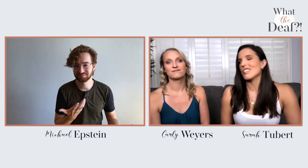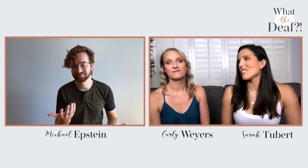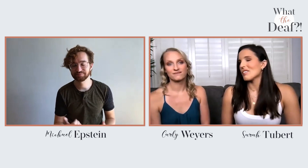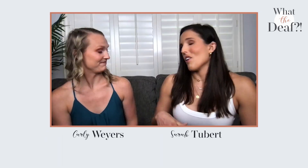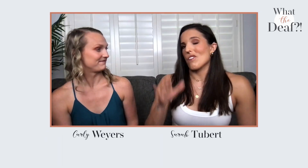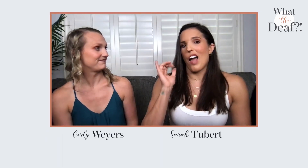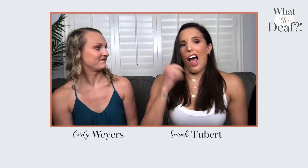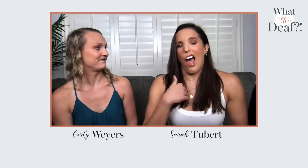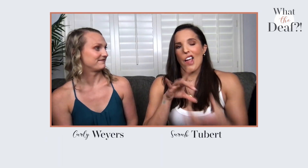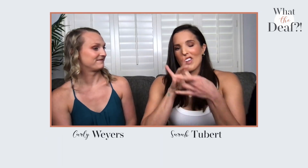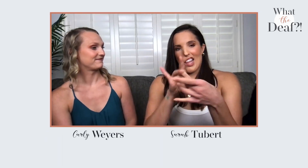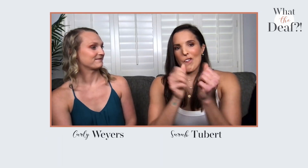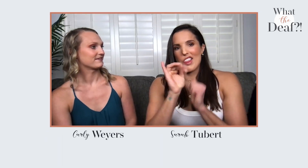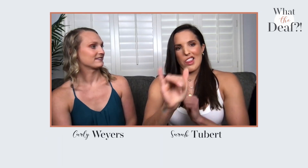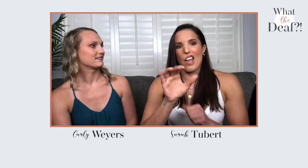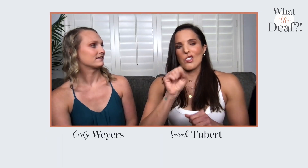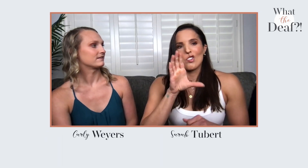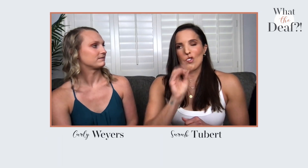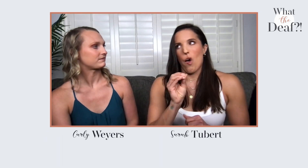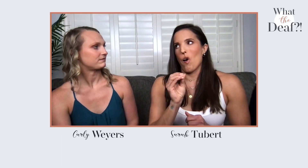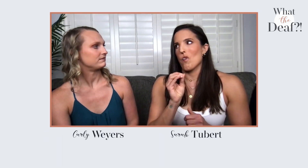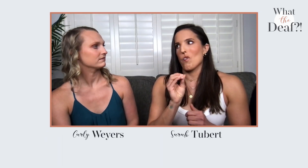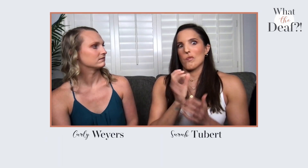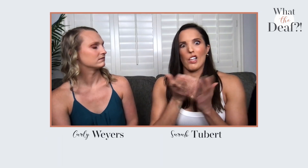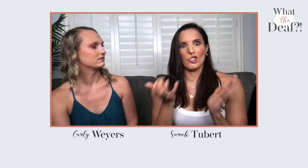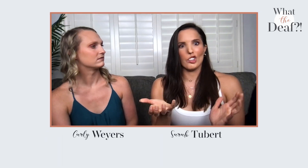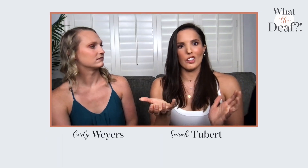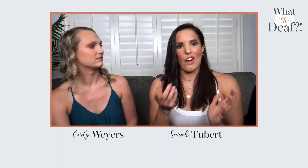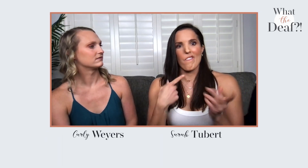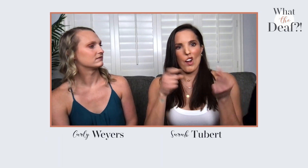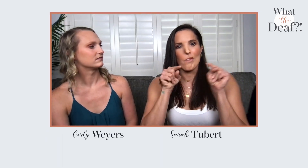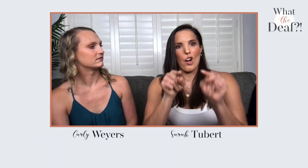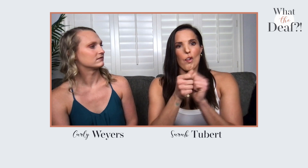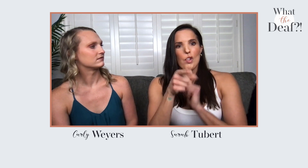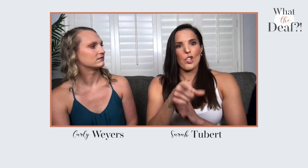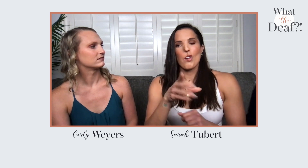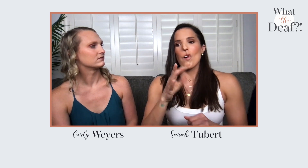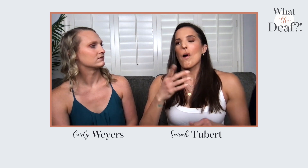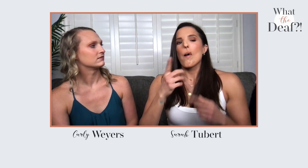Yeah, I relate with that so much. I feel very parallel with you.